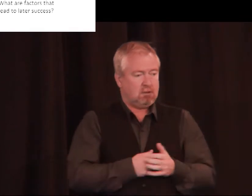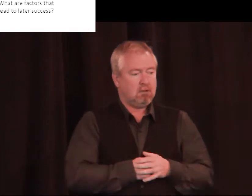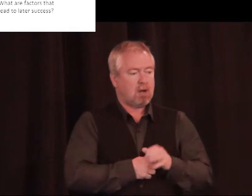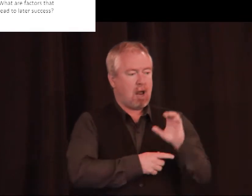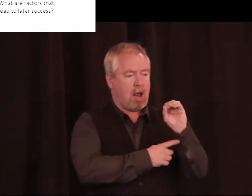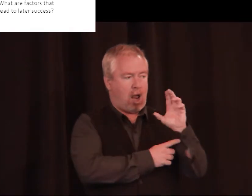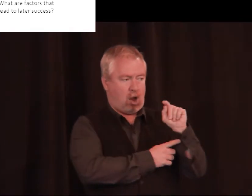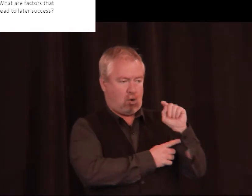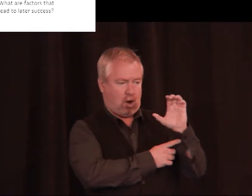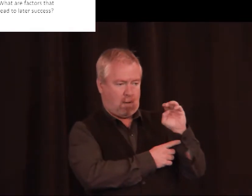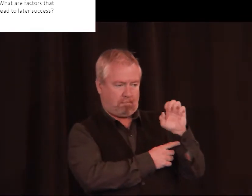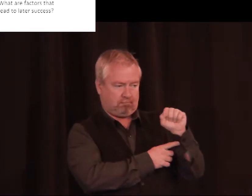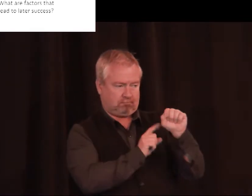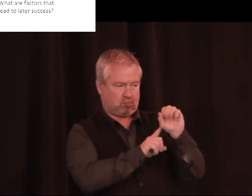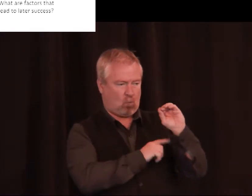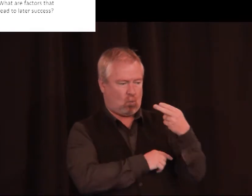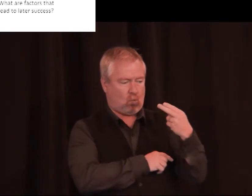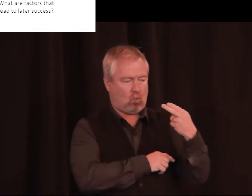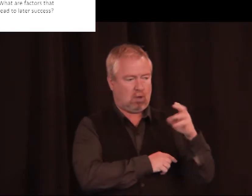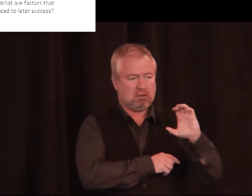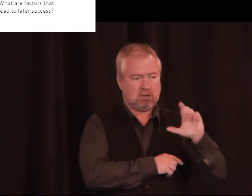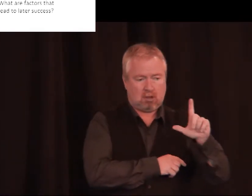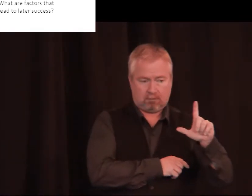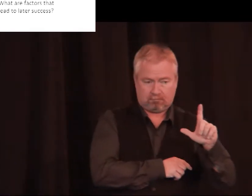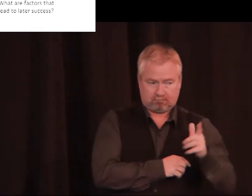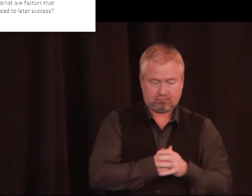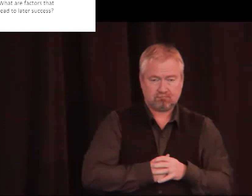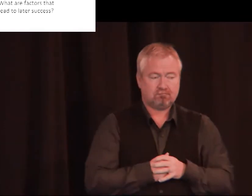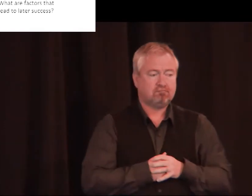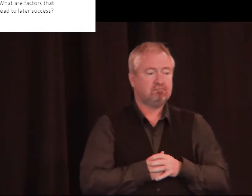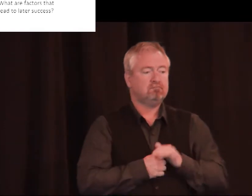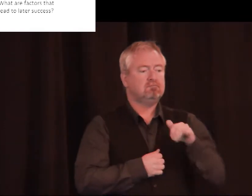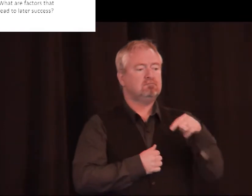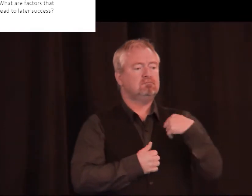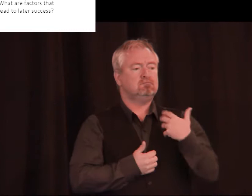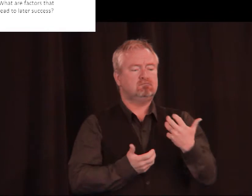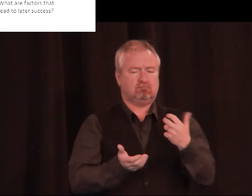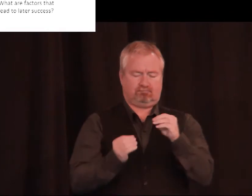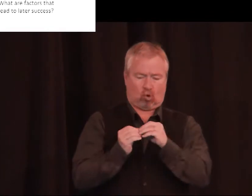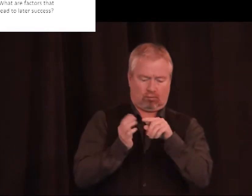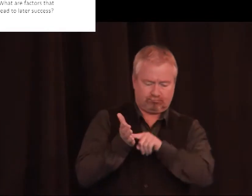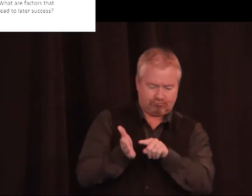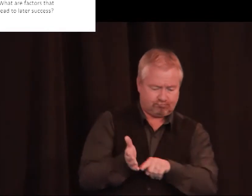is that we have new practices with this population so we wanted to see does this lead to new outcomes.